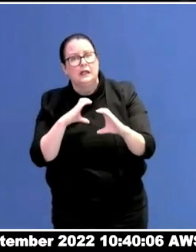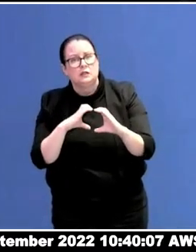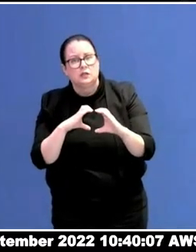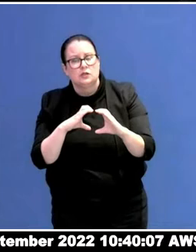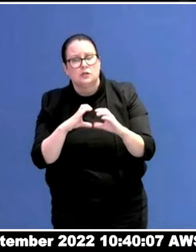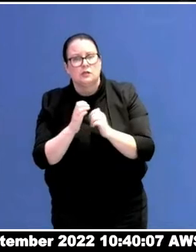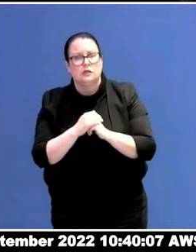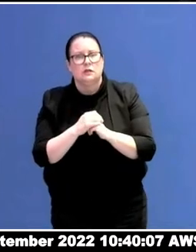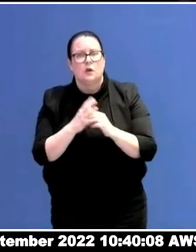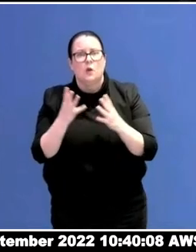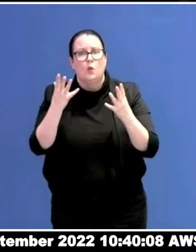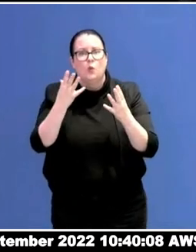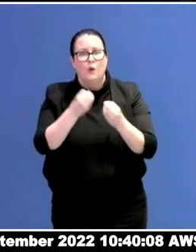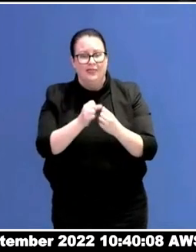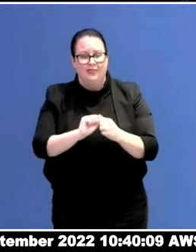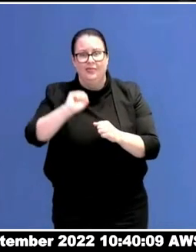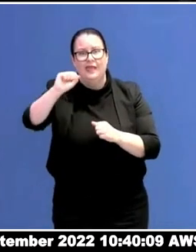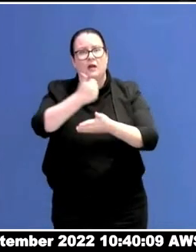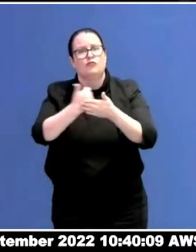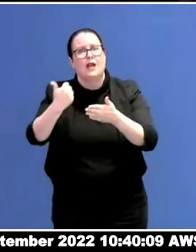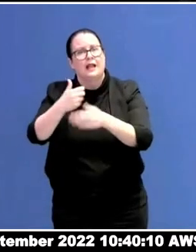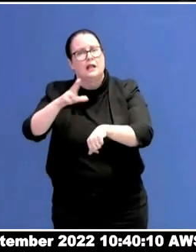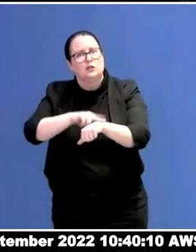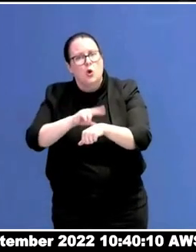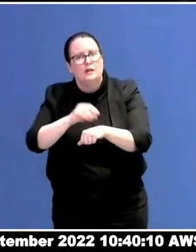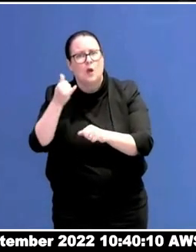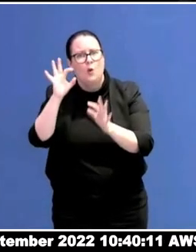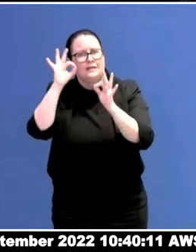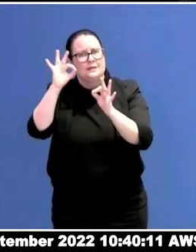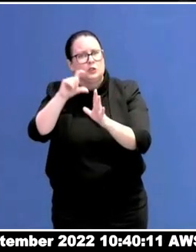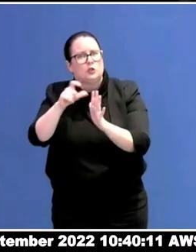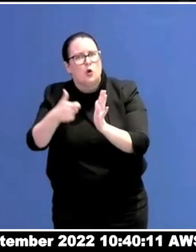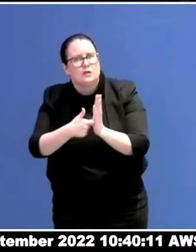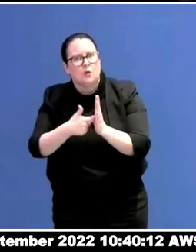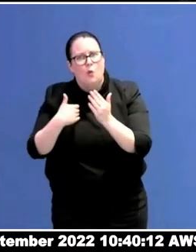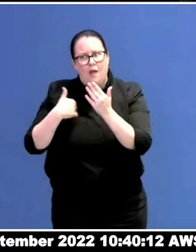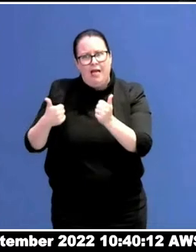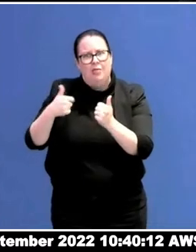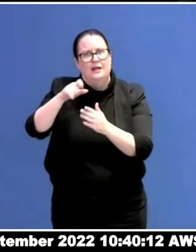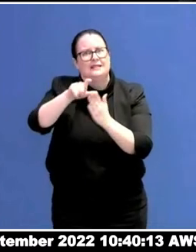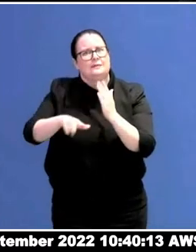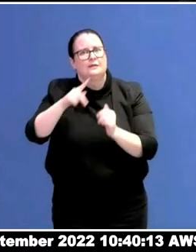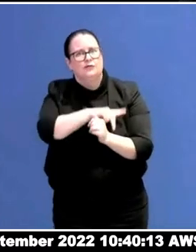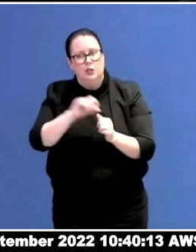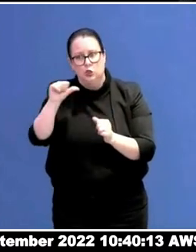with a detainee's treating GP or specialist or any other health or disability professionals would greatly assist?